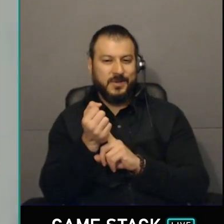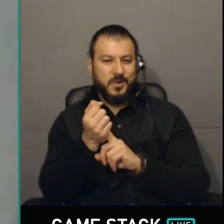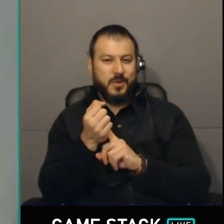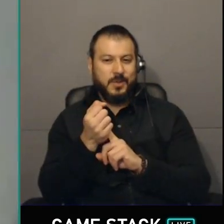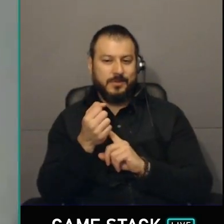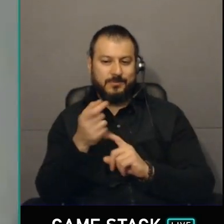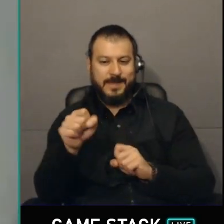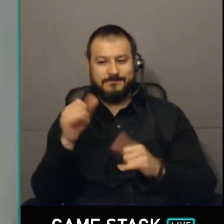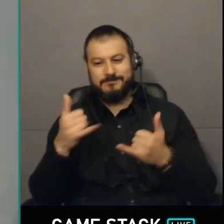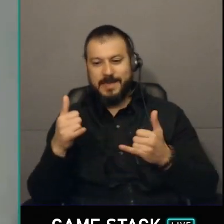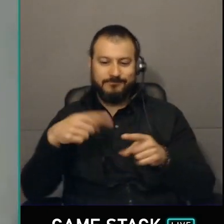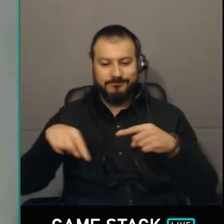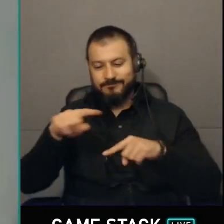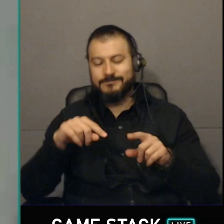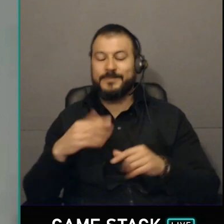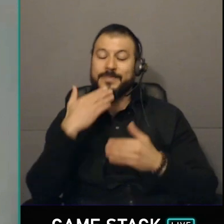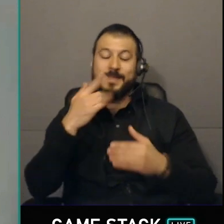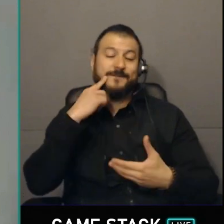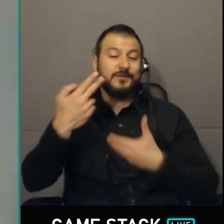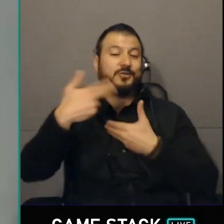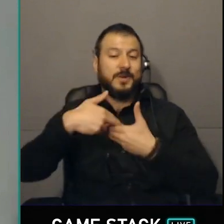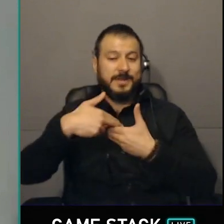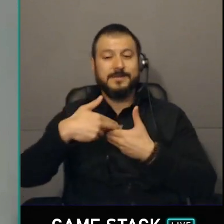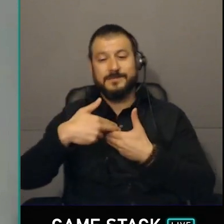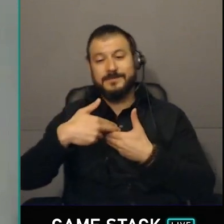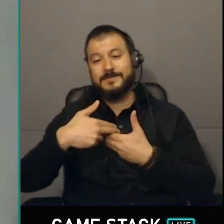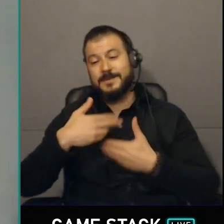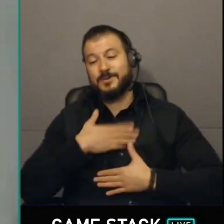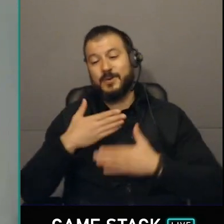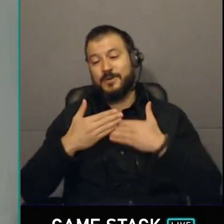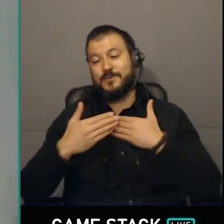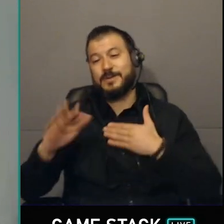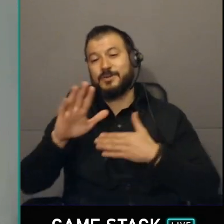Thank you for joining me today and enjoy the rest of your Game Stack Live.